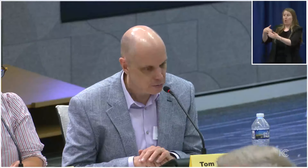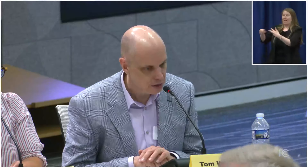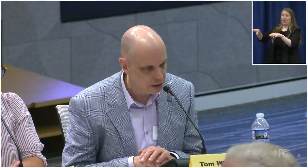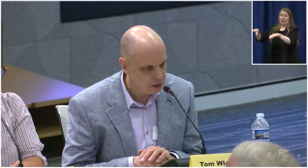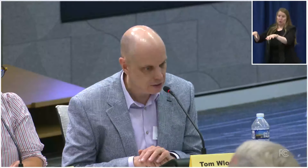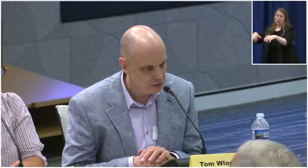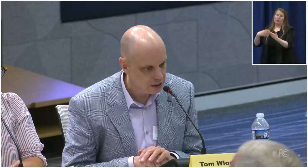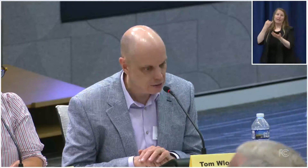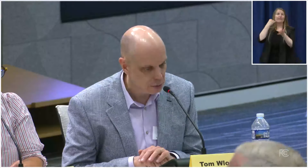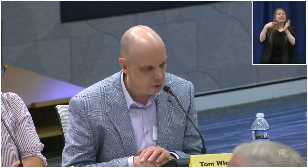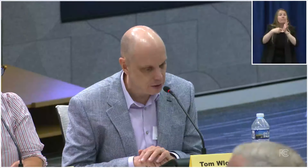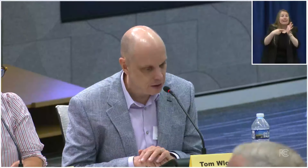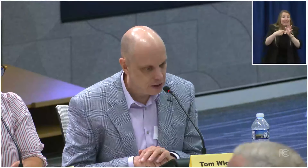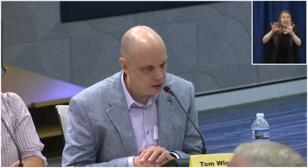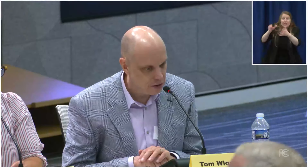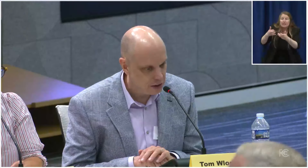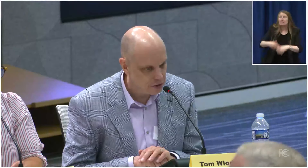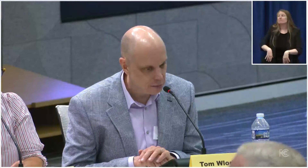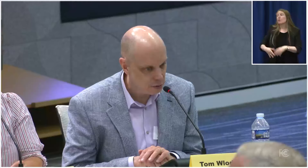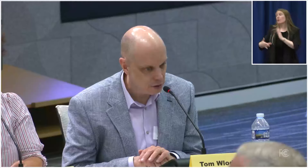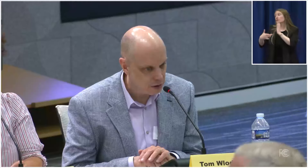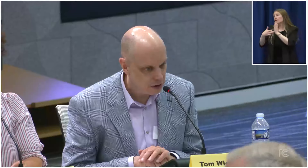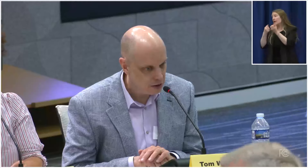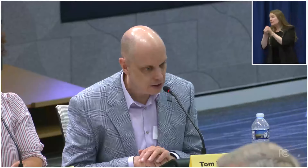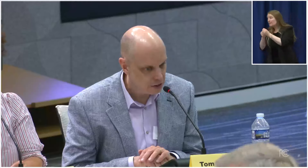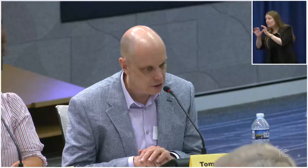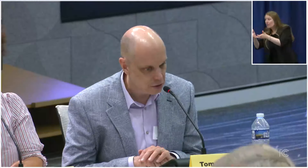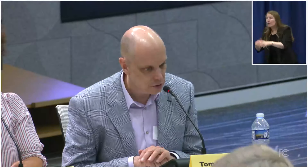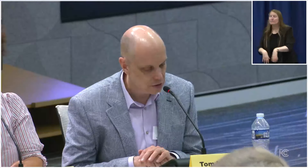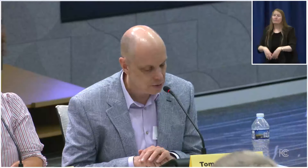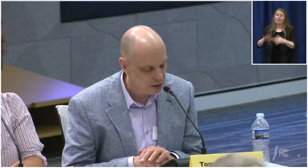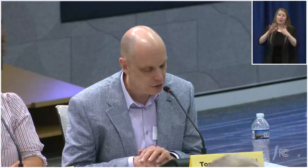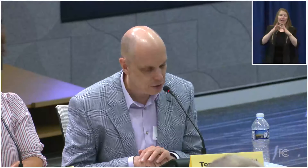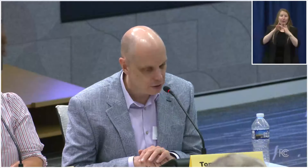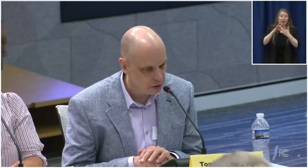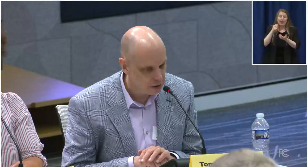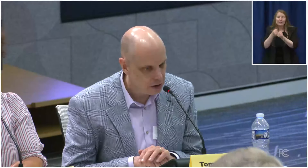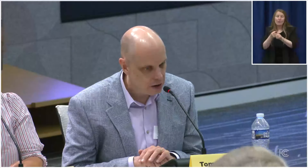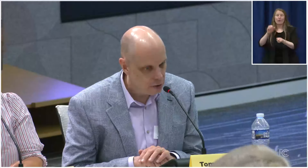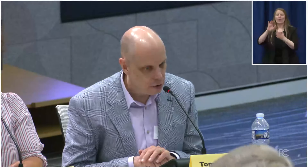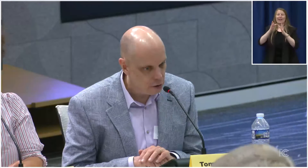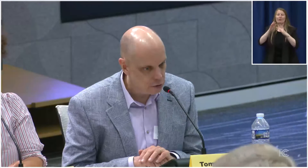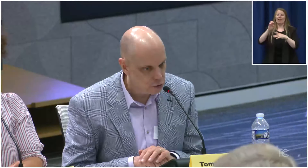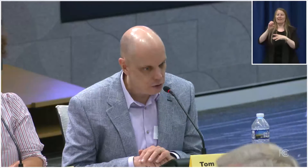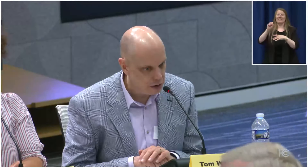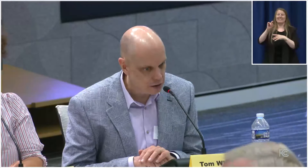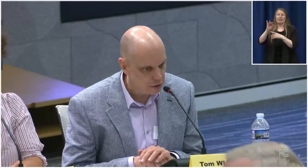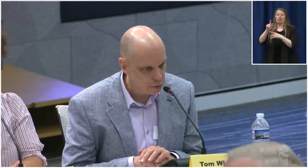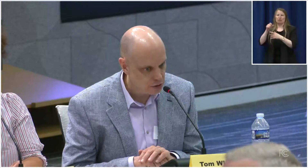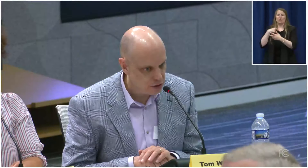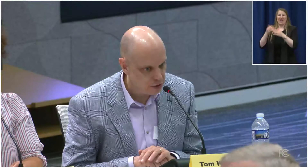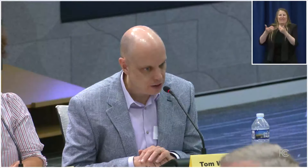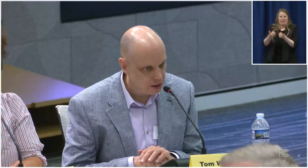THAT TRAINING IS COMING FROM US, OUR TRAINERS, TO THE VENDOR IN WHATEVER VERTICALS THAT WE HAVE THEM SUPPORTING.